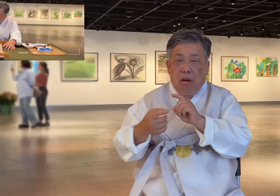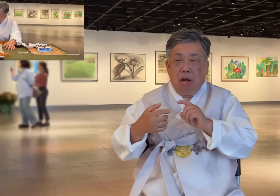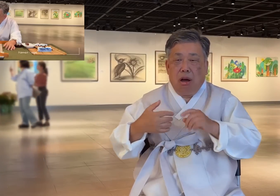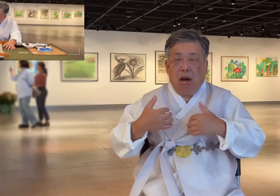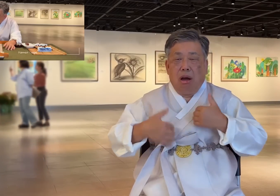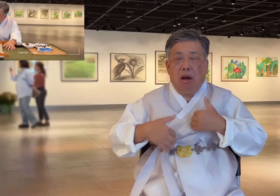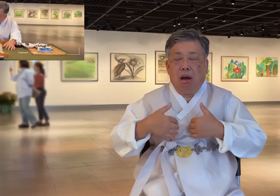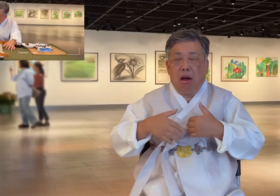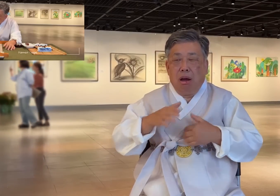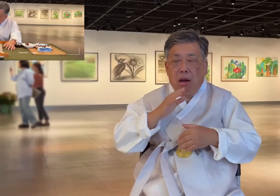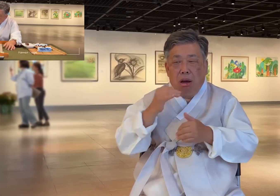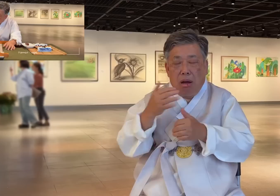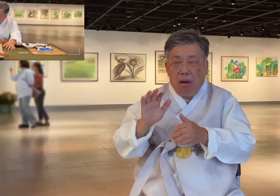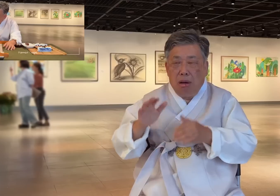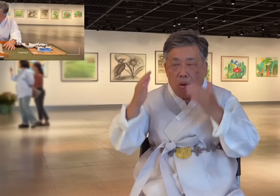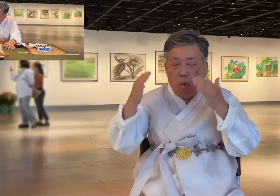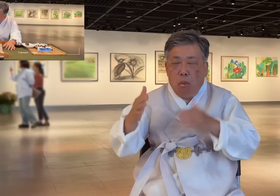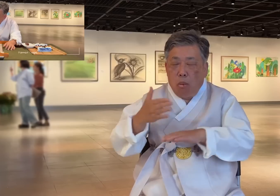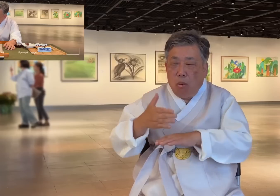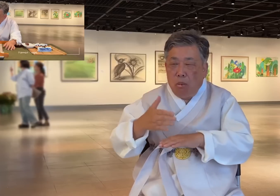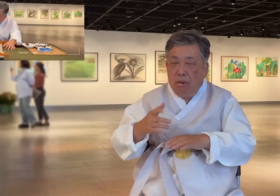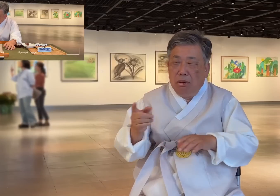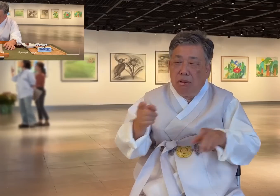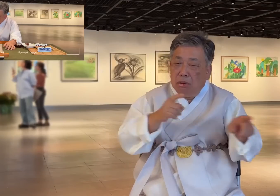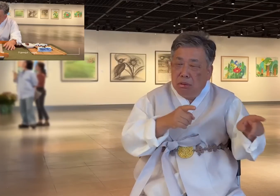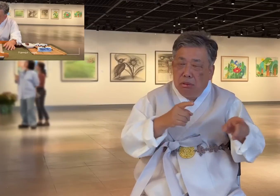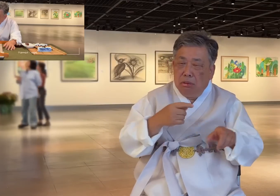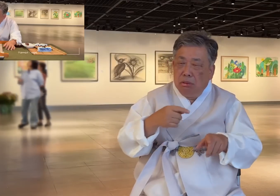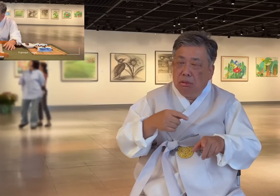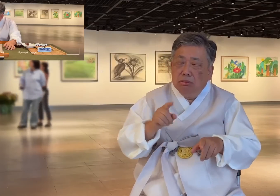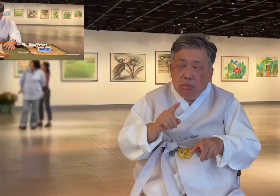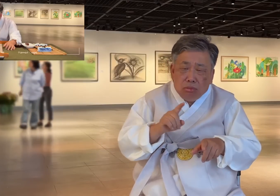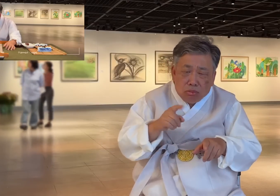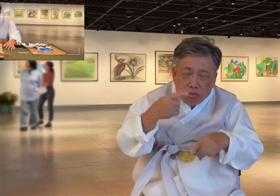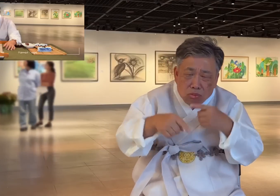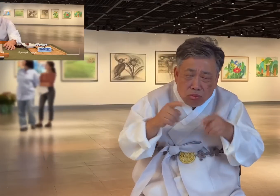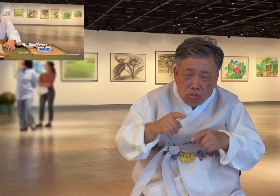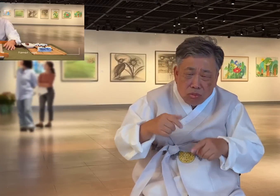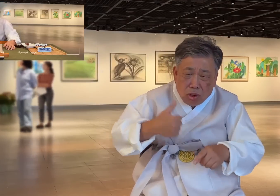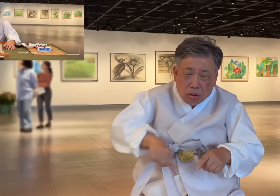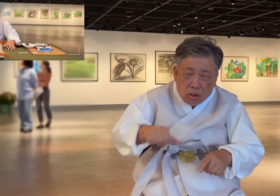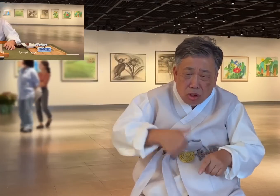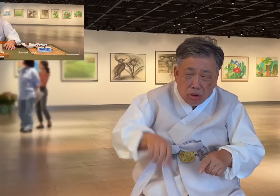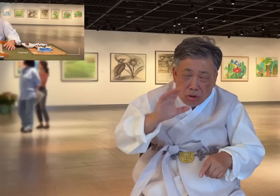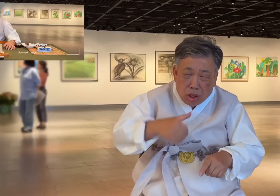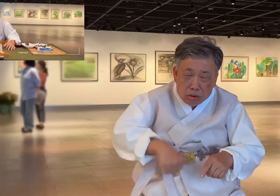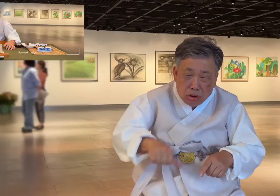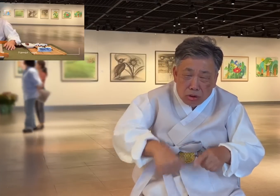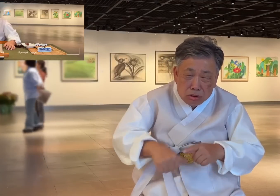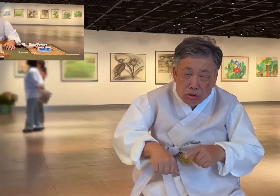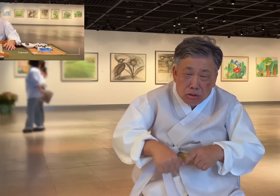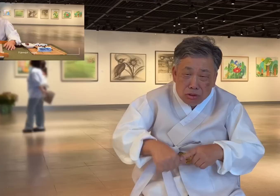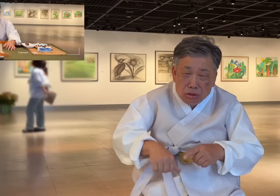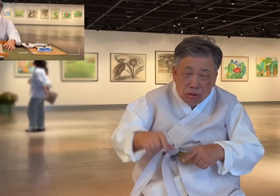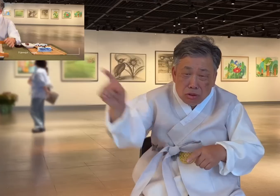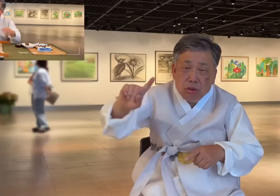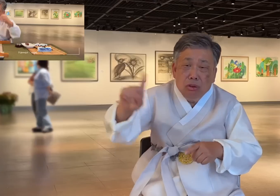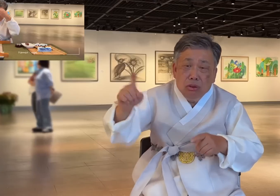after saying hello to him, I went back and saw him speaking to me in sign language. You're asking where my son is.